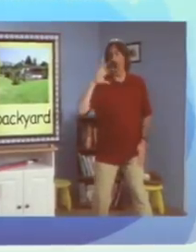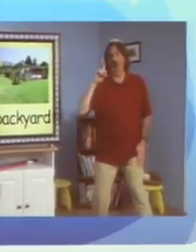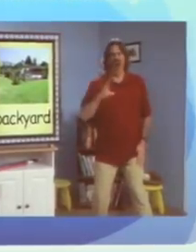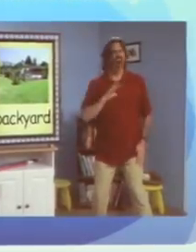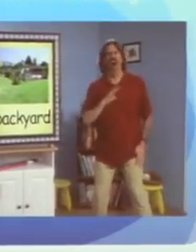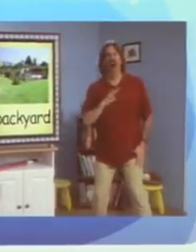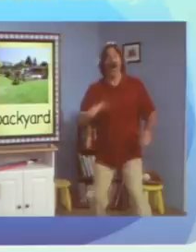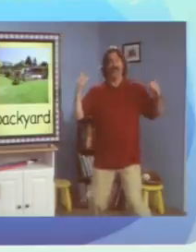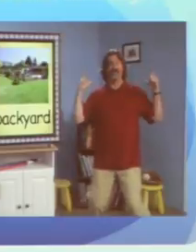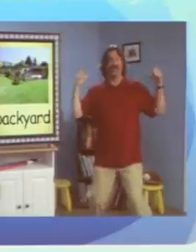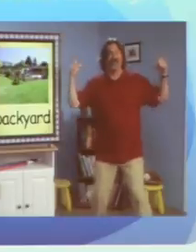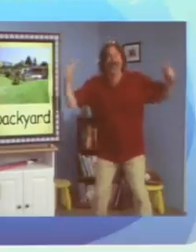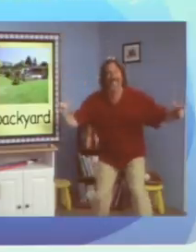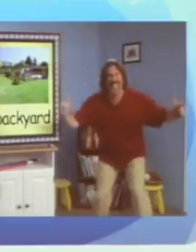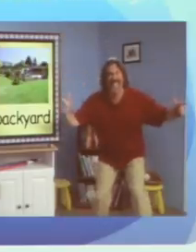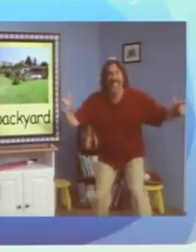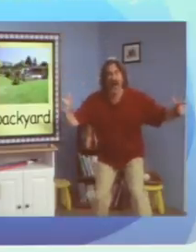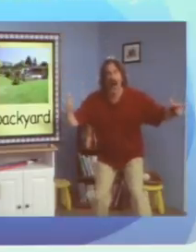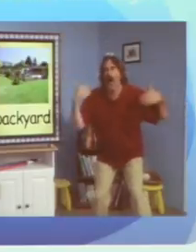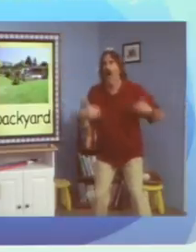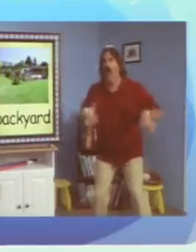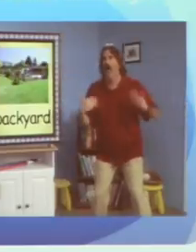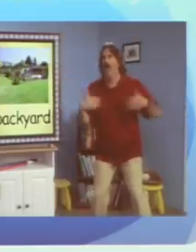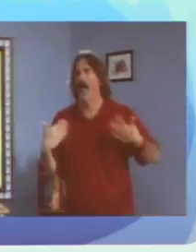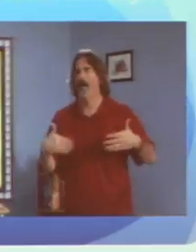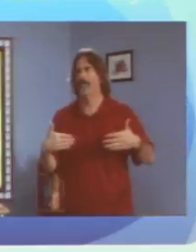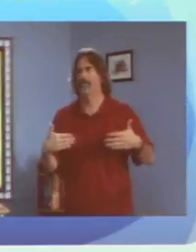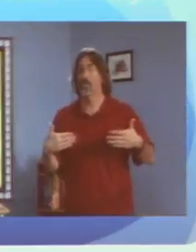Bob has a HUGE backyard.